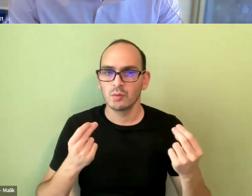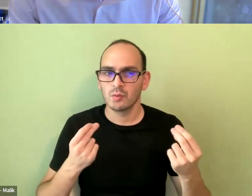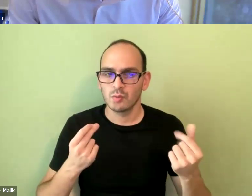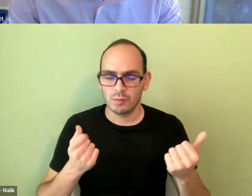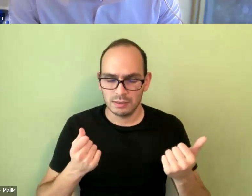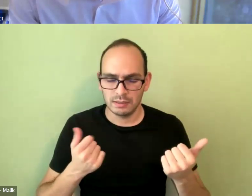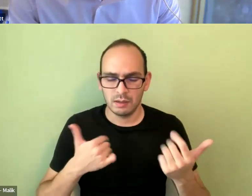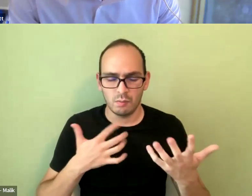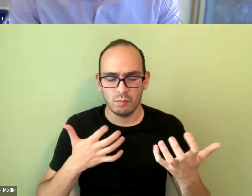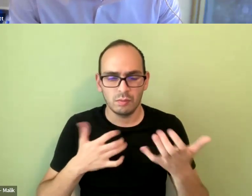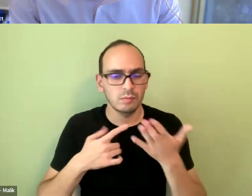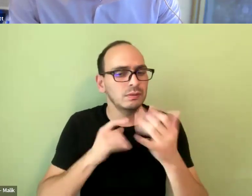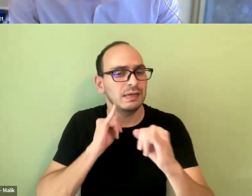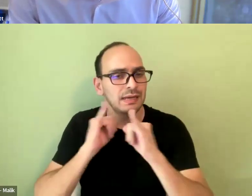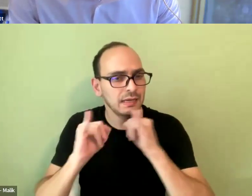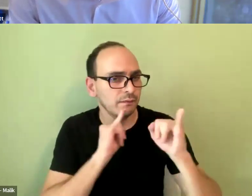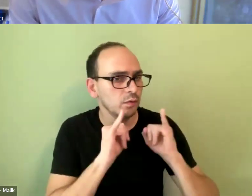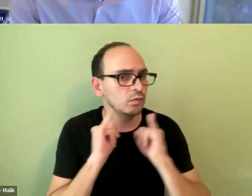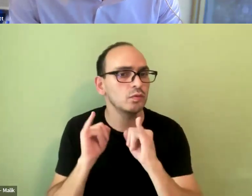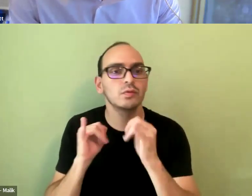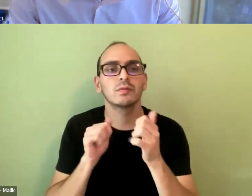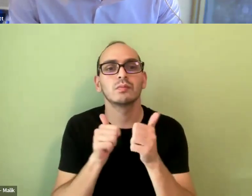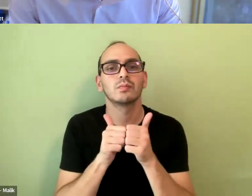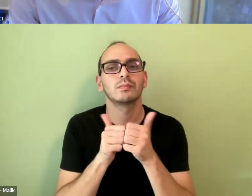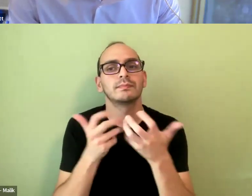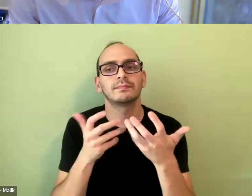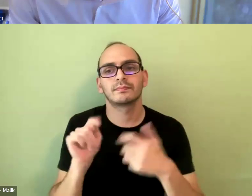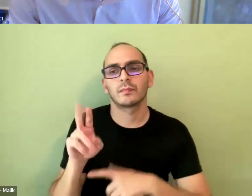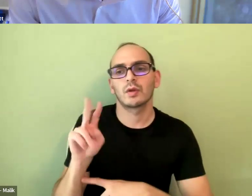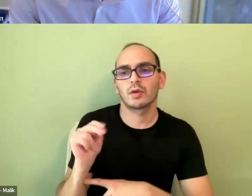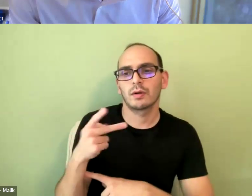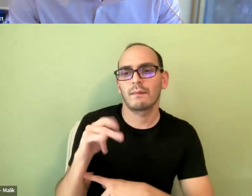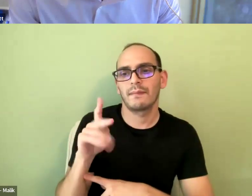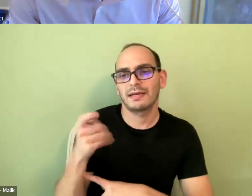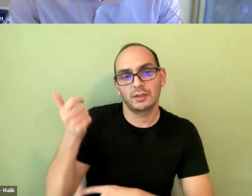did interviews and focus groups with some of our Turnpike scholars,